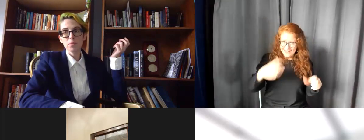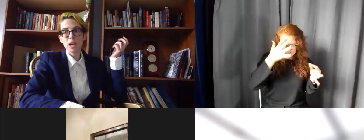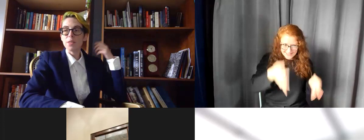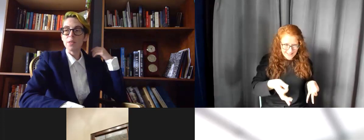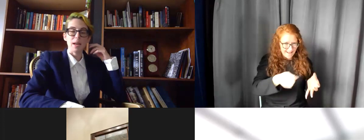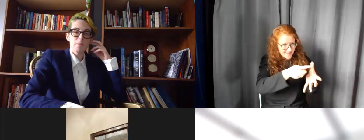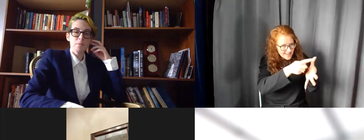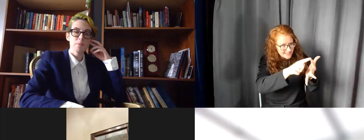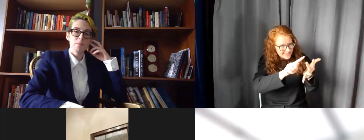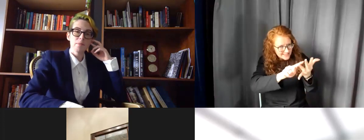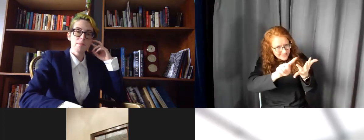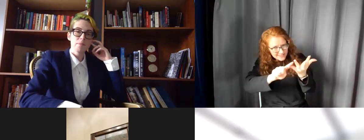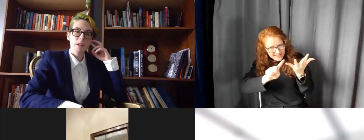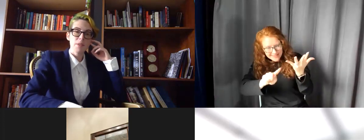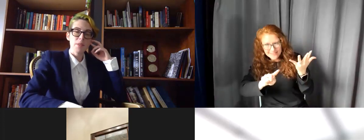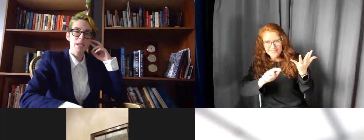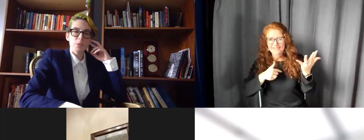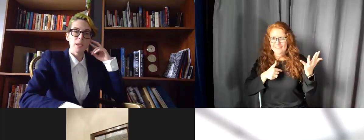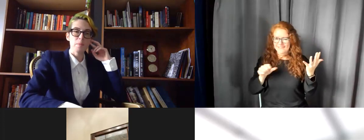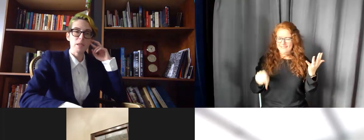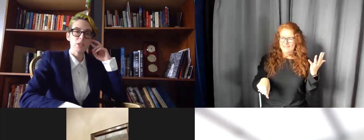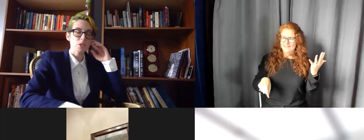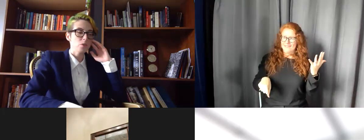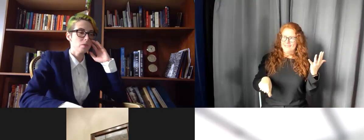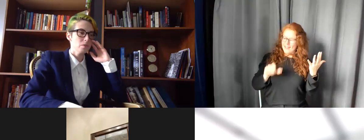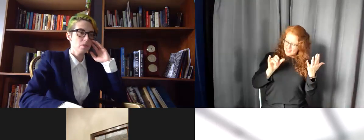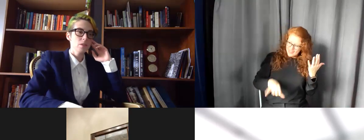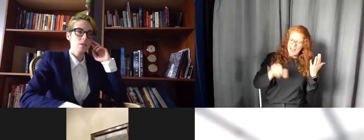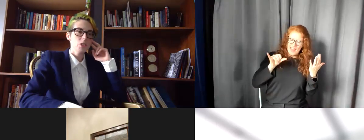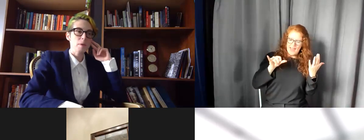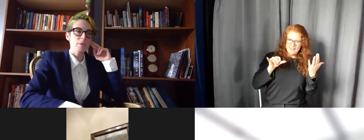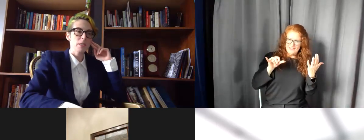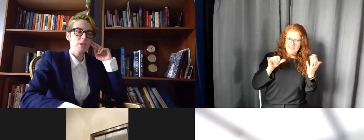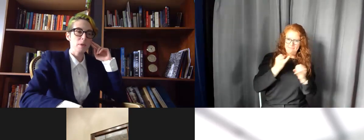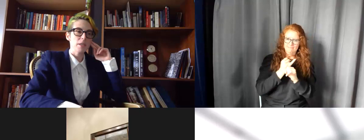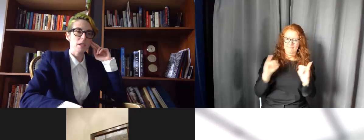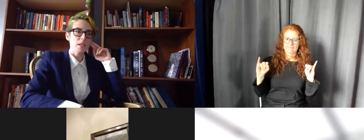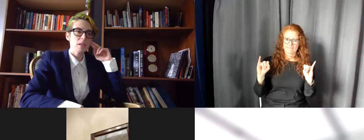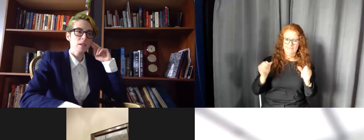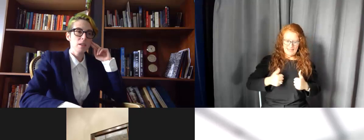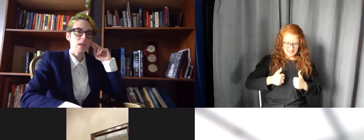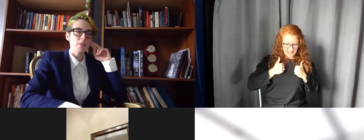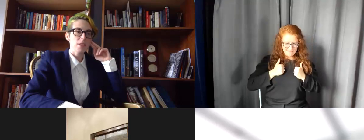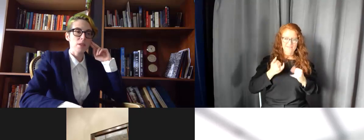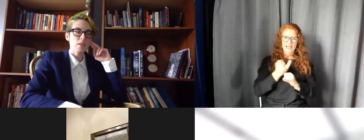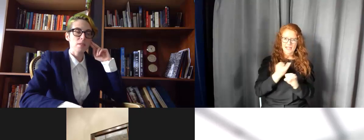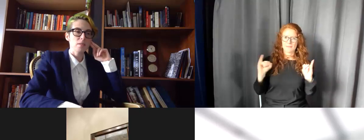Farrah Garland: I think that that I think that that is what it can mean to Farrah Garland: to be able to live independently, and I think that